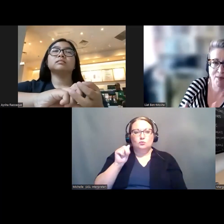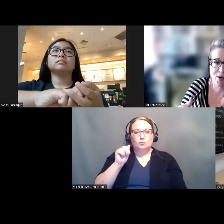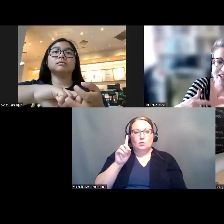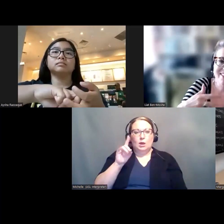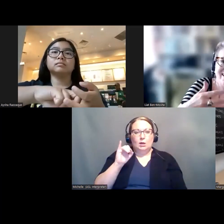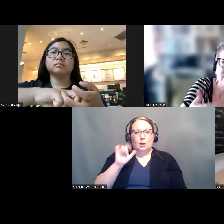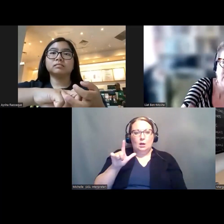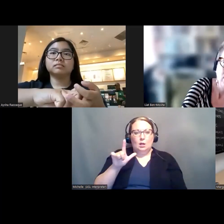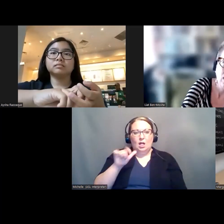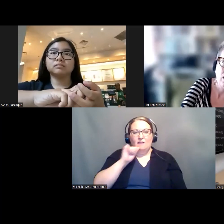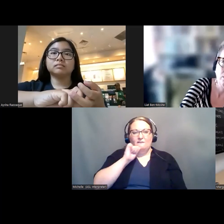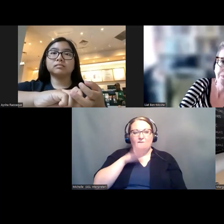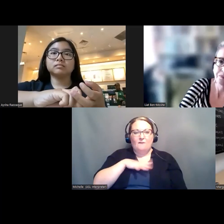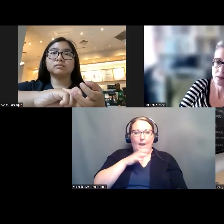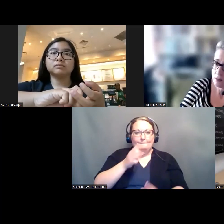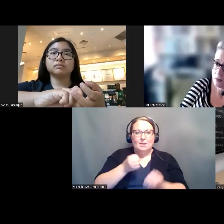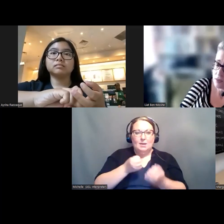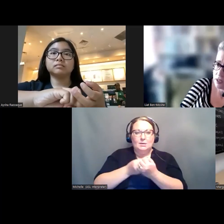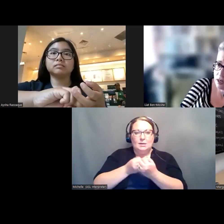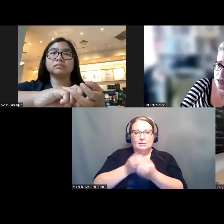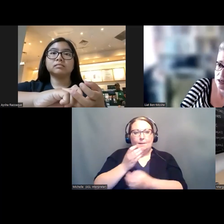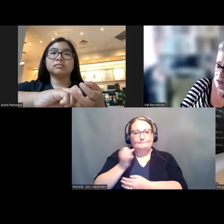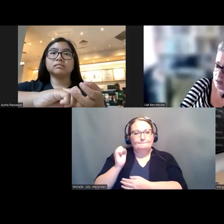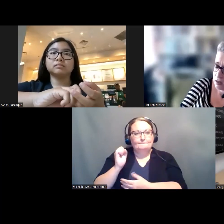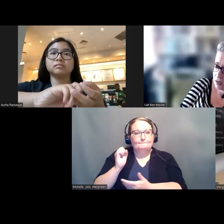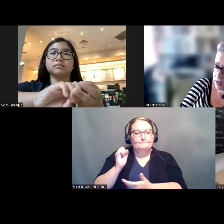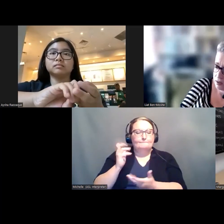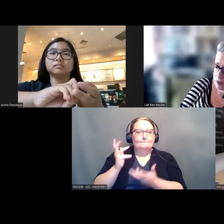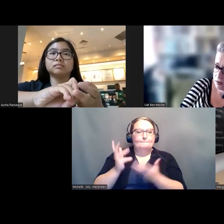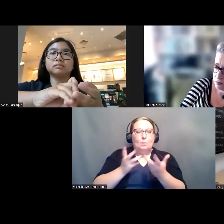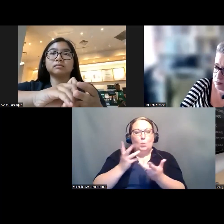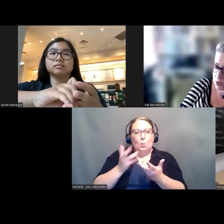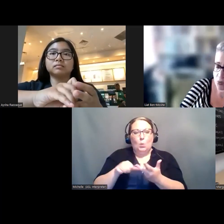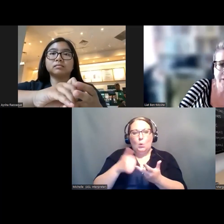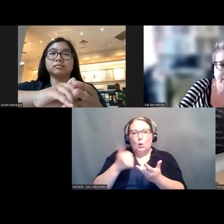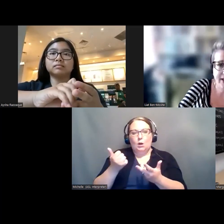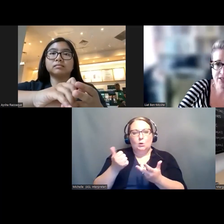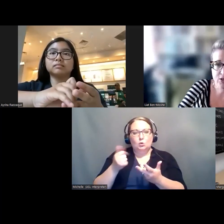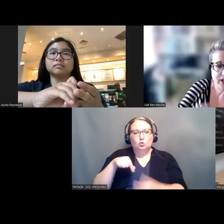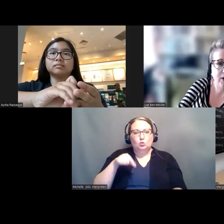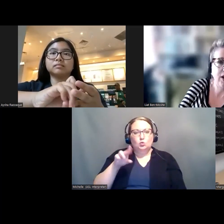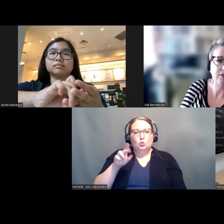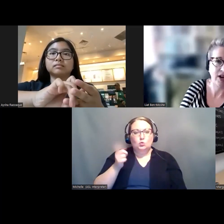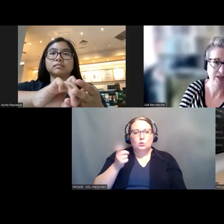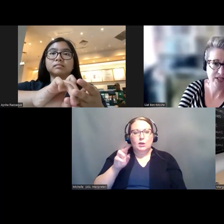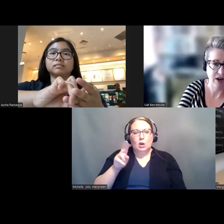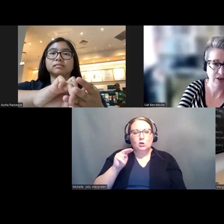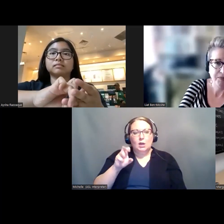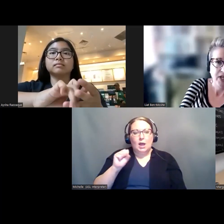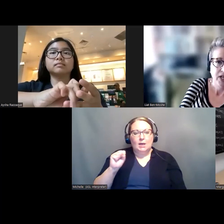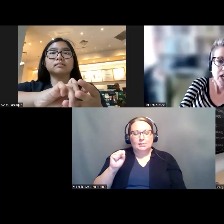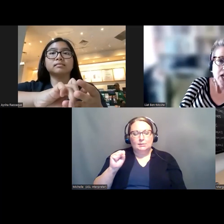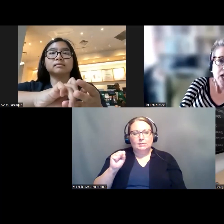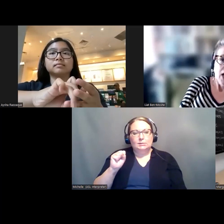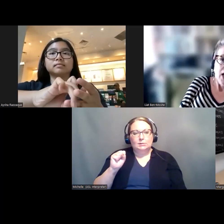or in their queerness, or you know, a lot of other stuff.